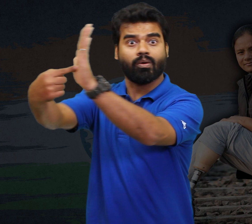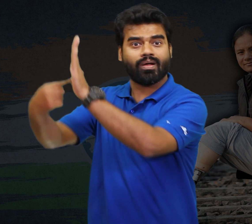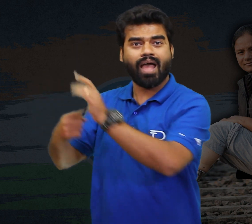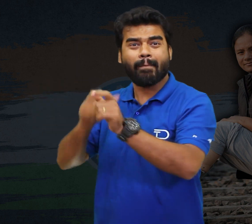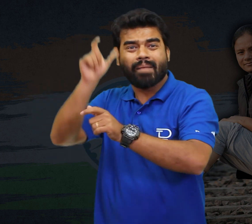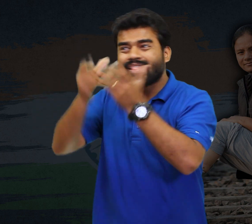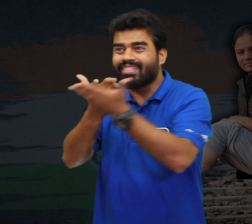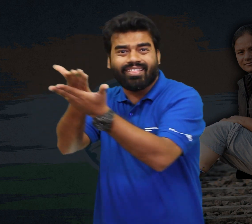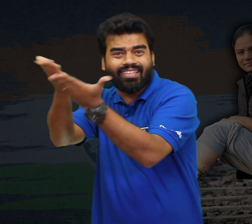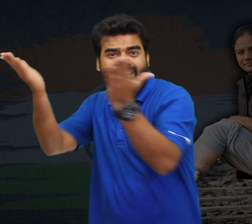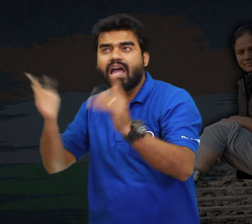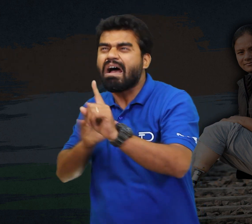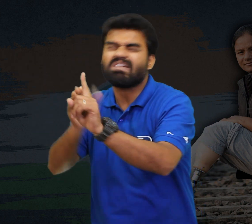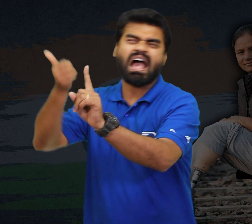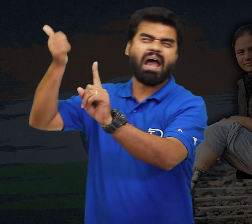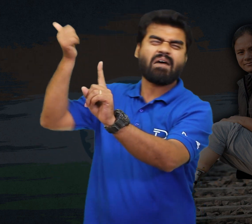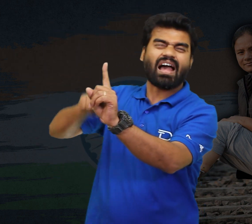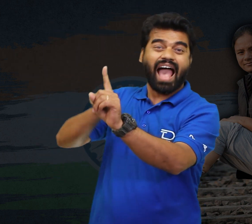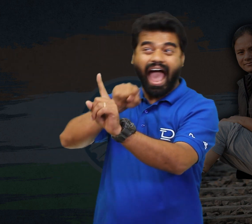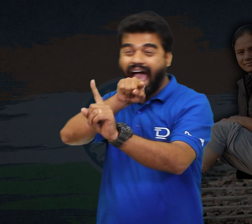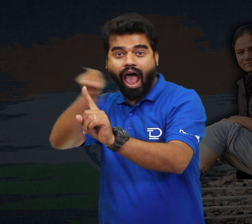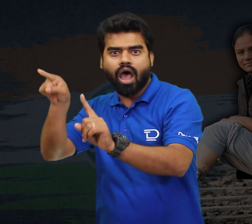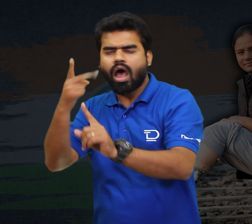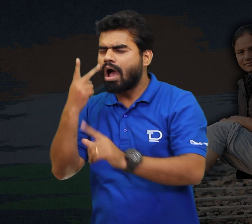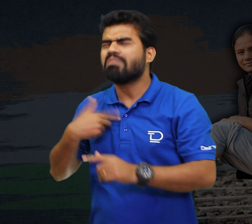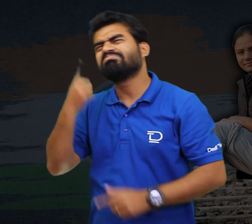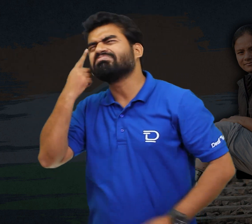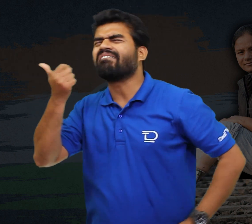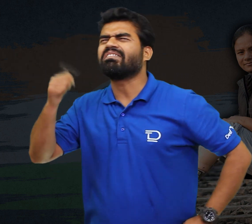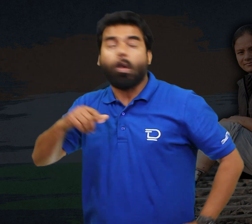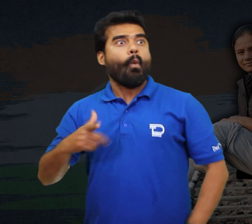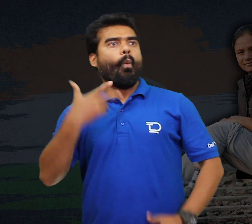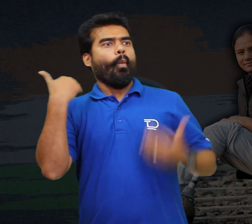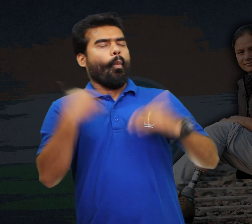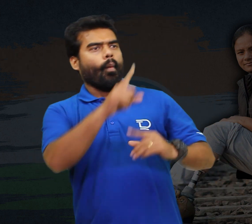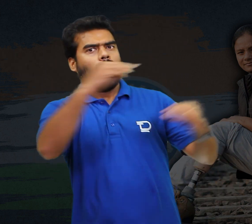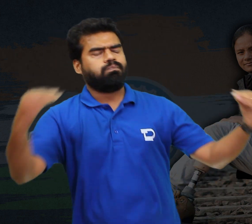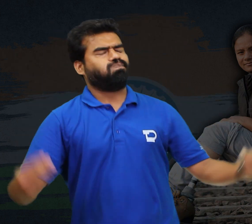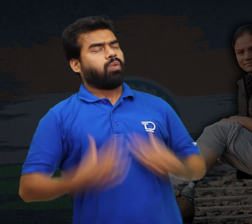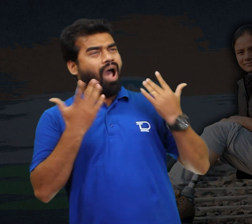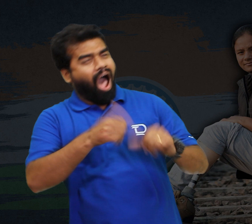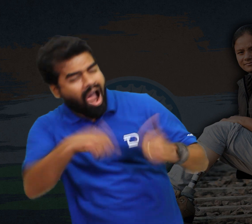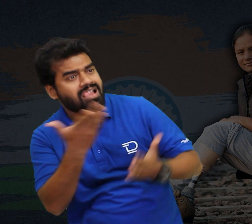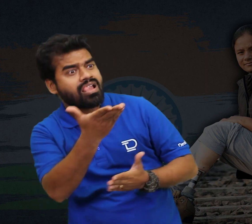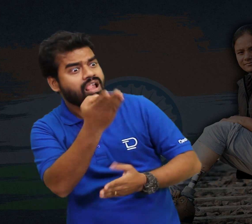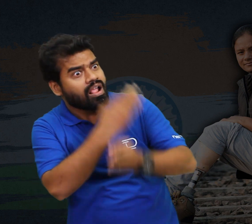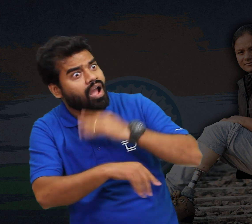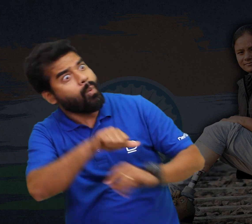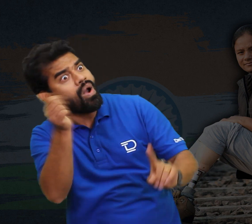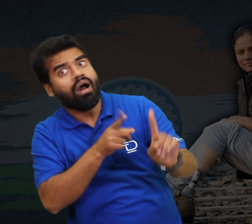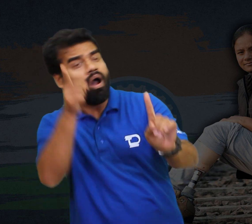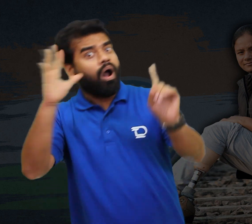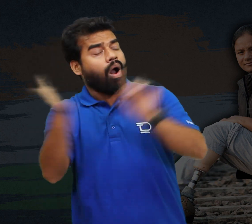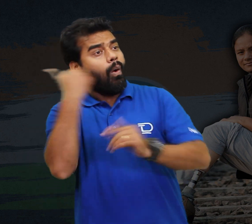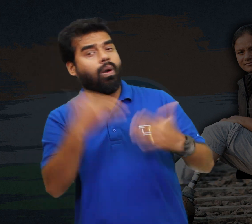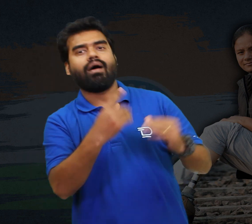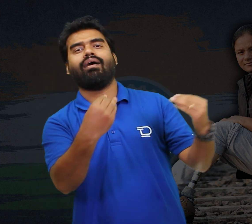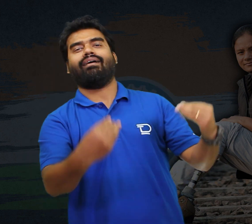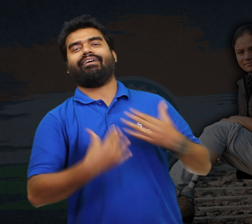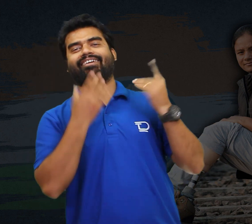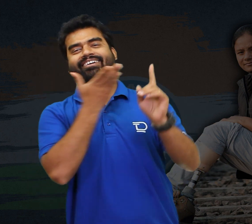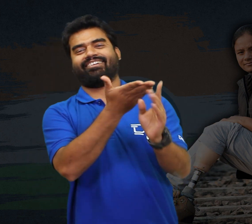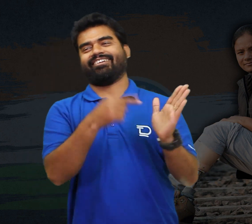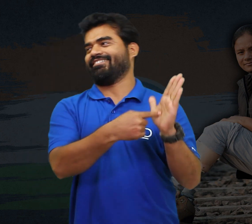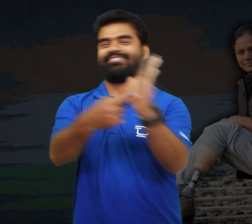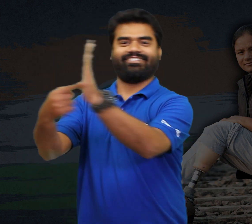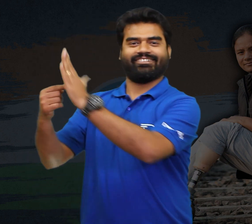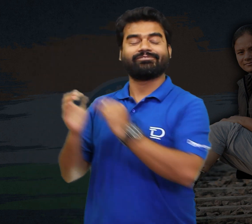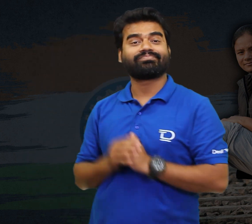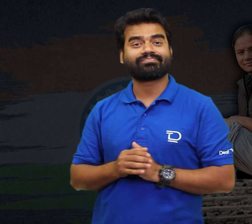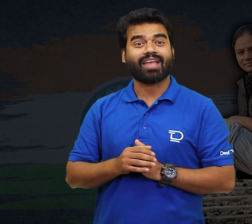Yes, she is inspiring for every person who is giving up.